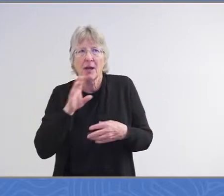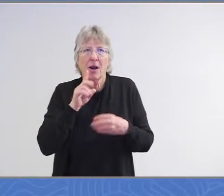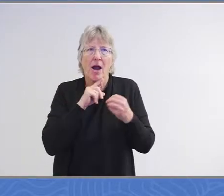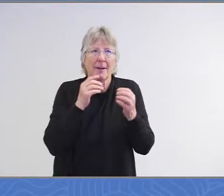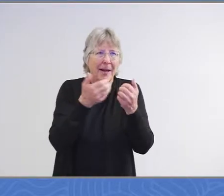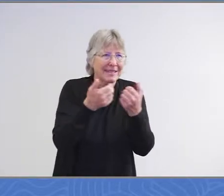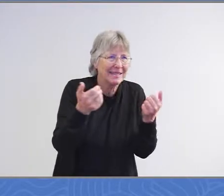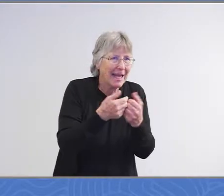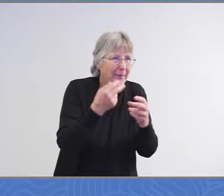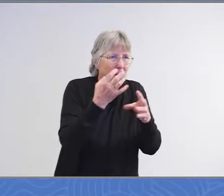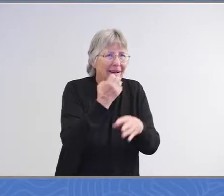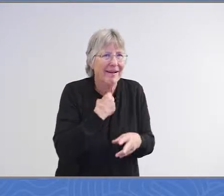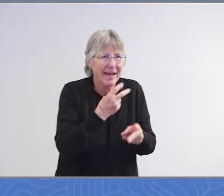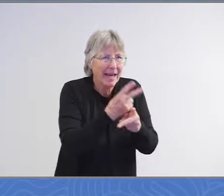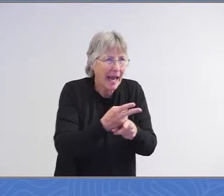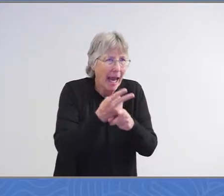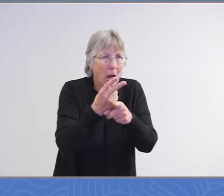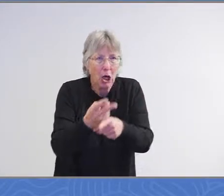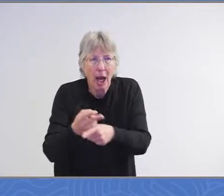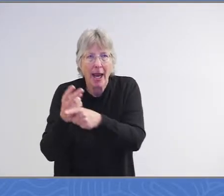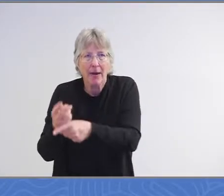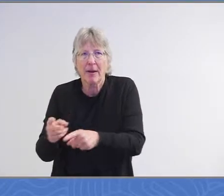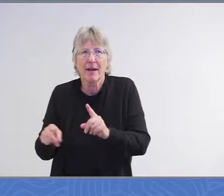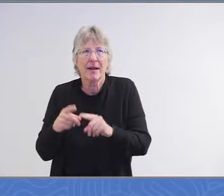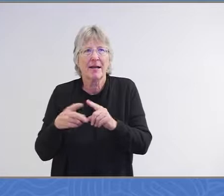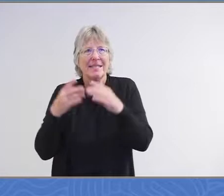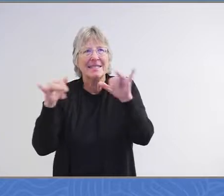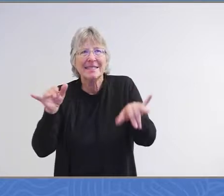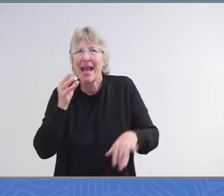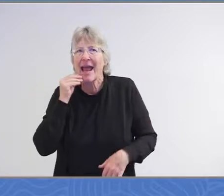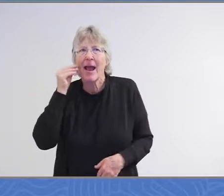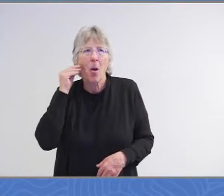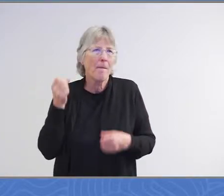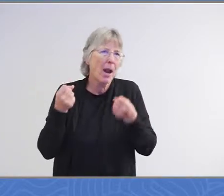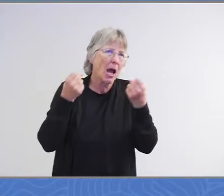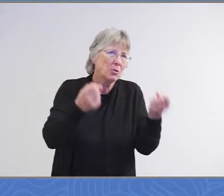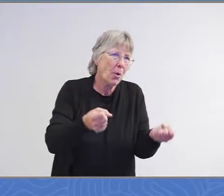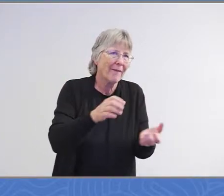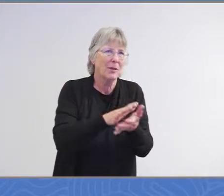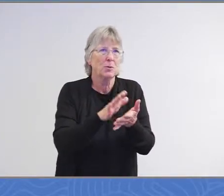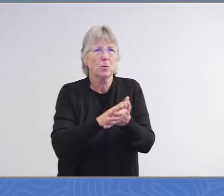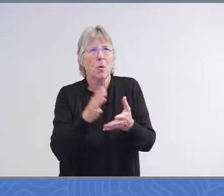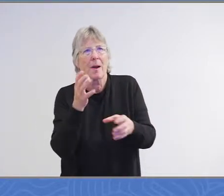People need to stay home, not driving people to school, getting guests or picking up dry cleaning.